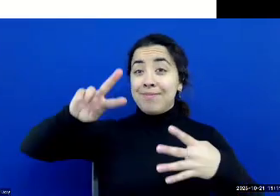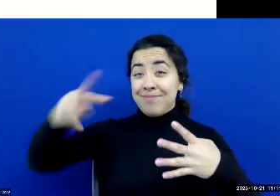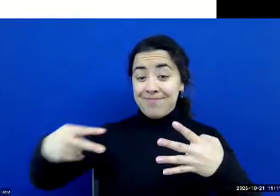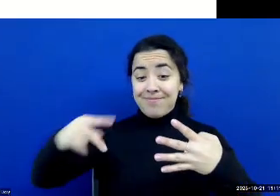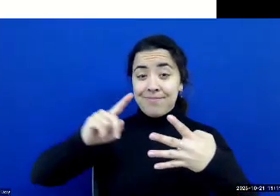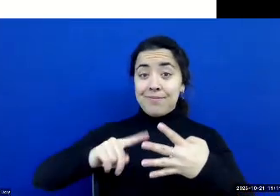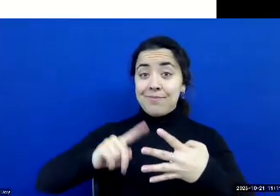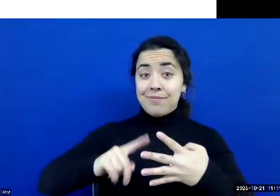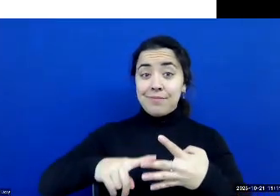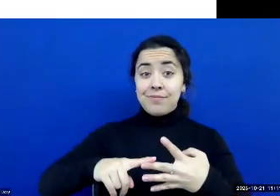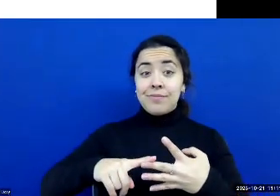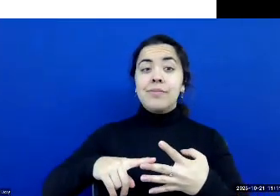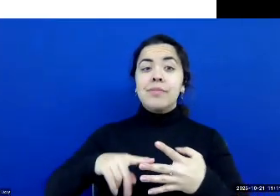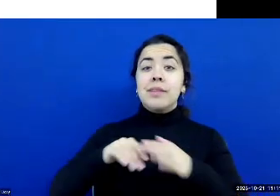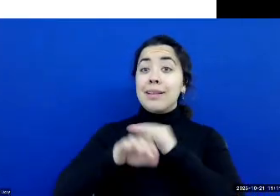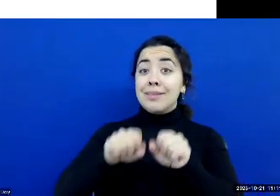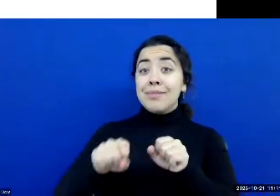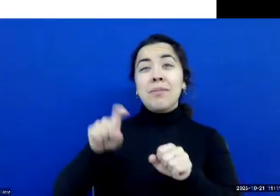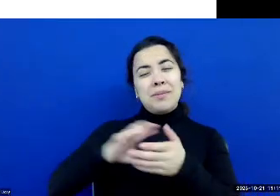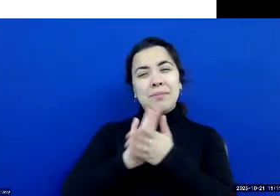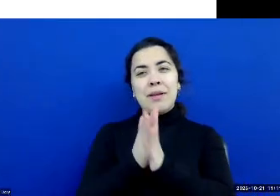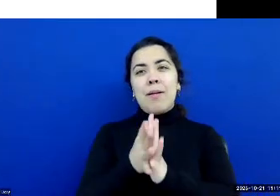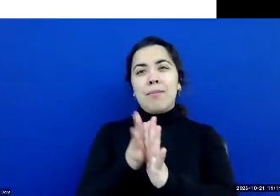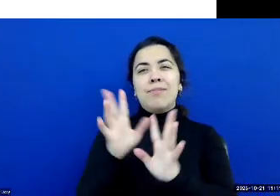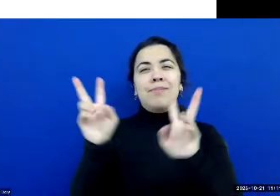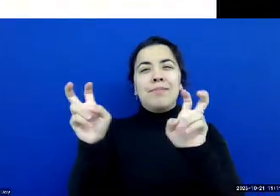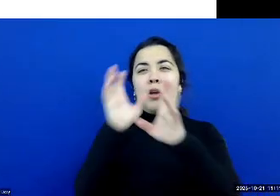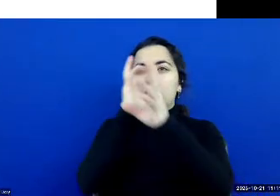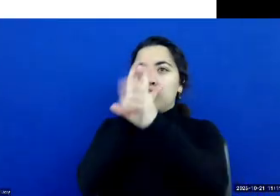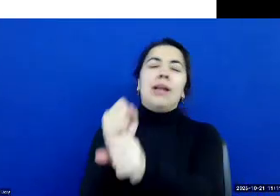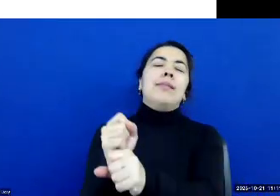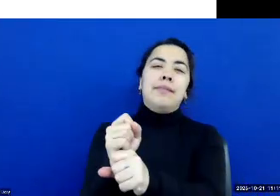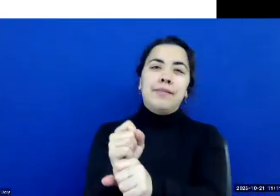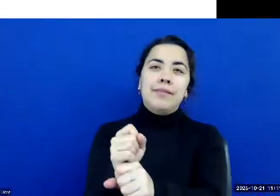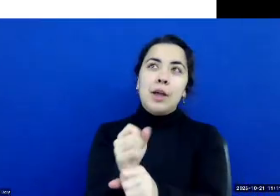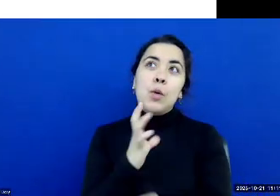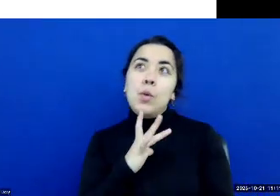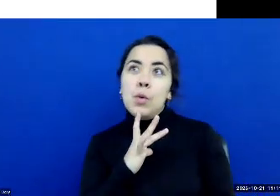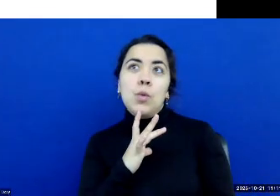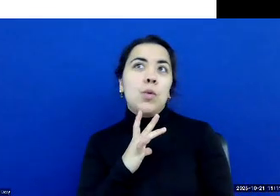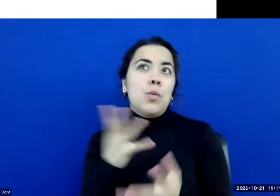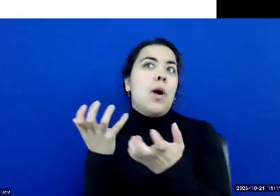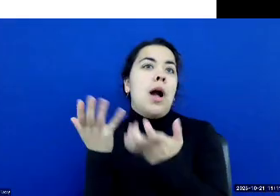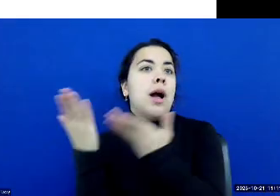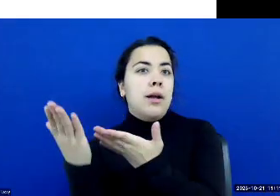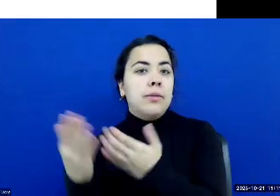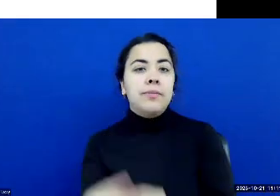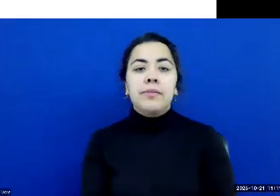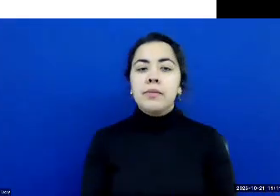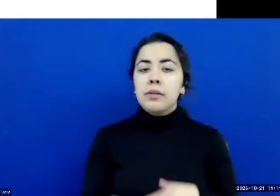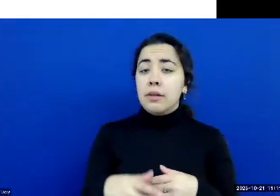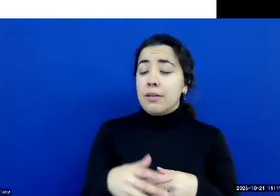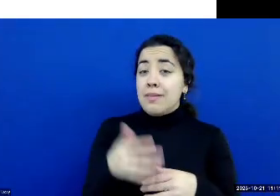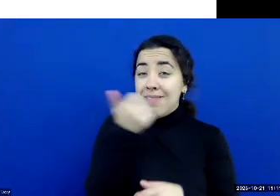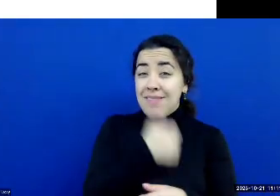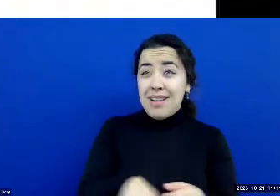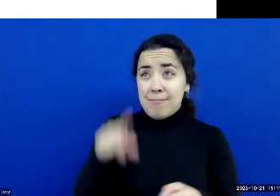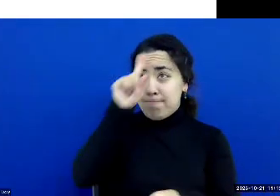Kathleen DeForest: Principle number two, make it attractive. Kathleen DeForest: We can find evidence for whatever mindset we choose.